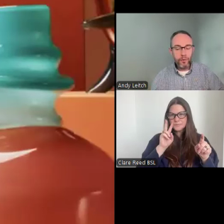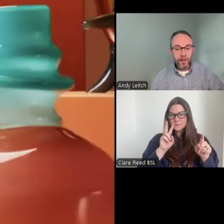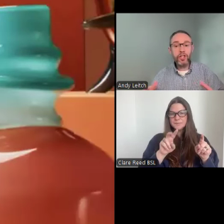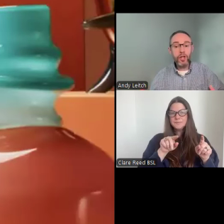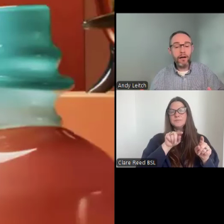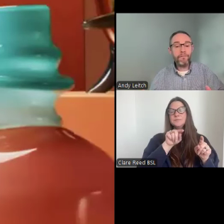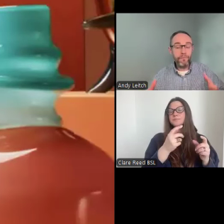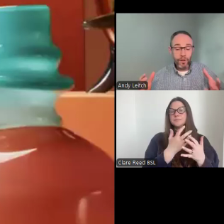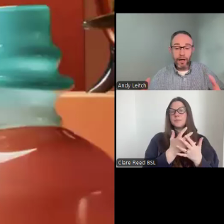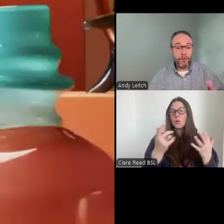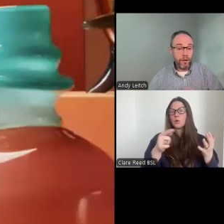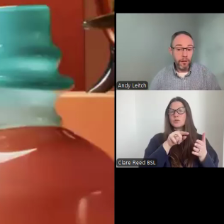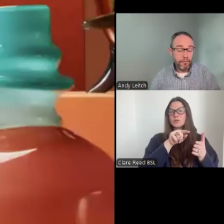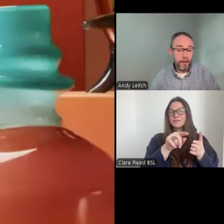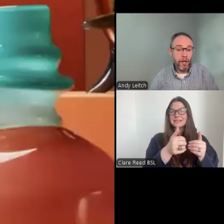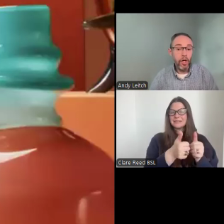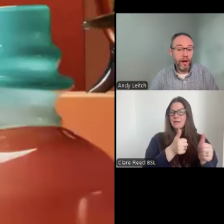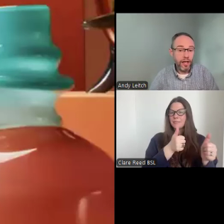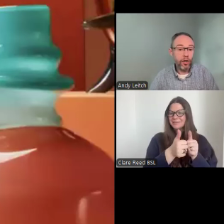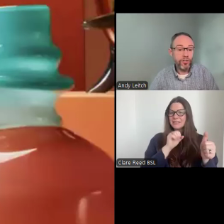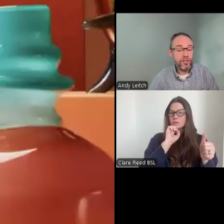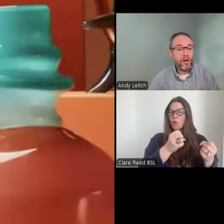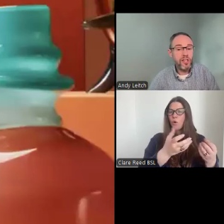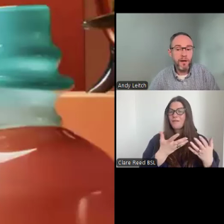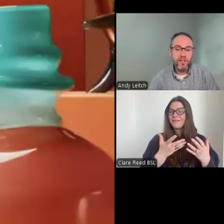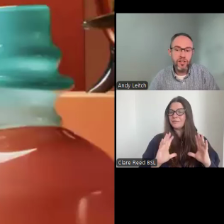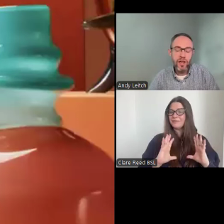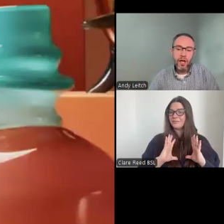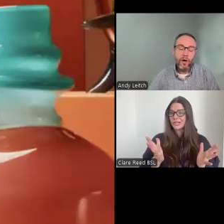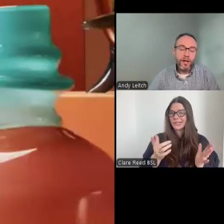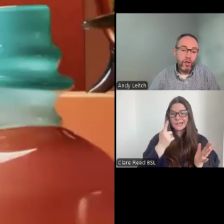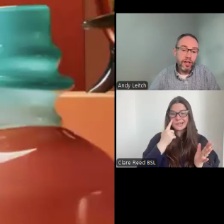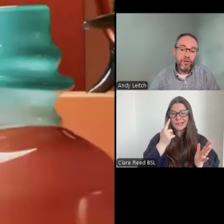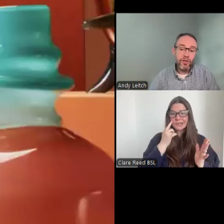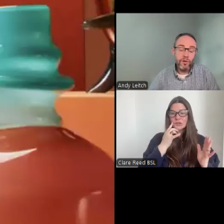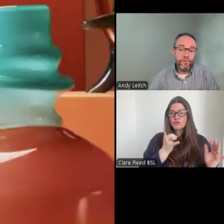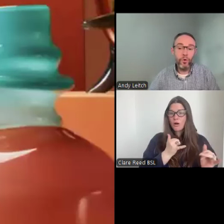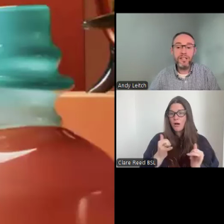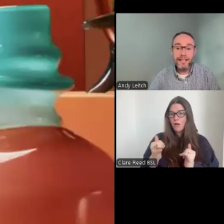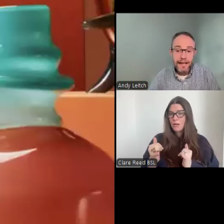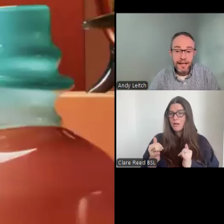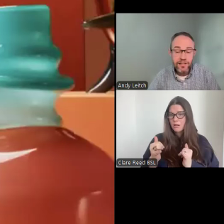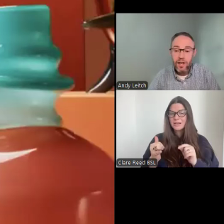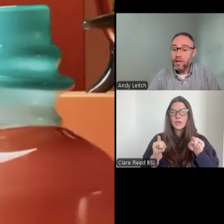where you can try it without incurring any costs and Squarespace is quite good. It gives you 14 days,